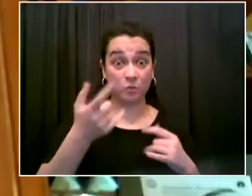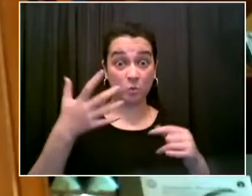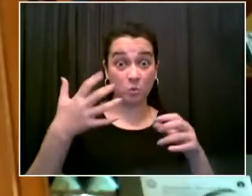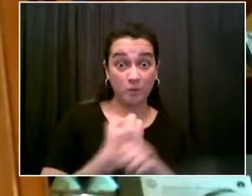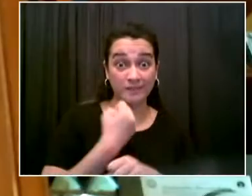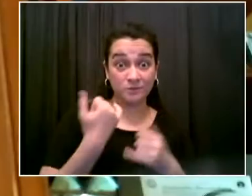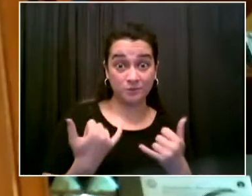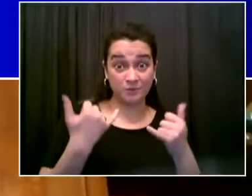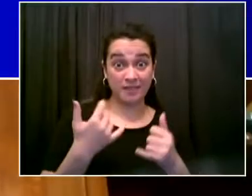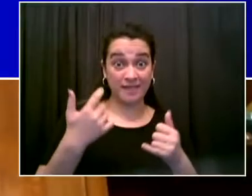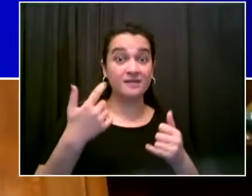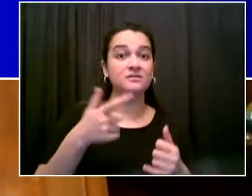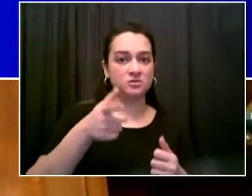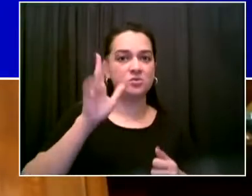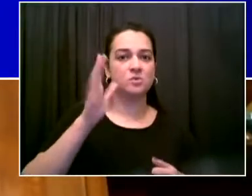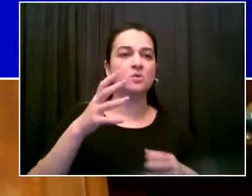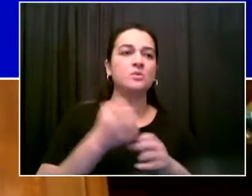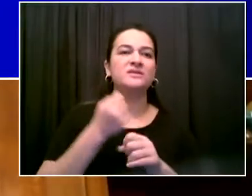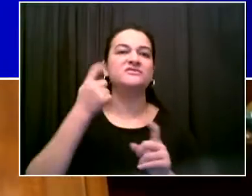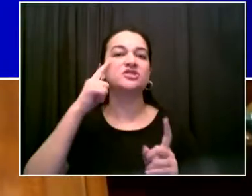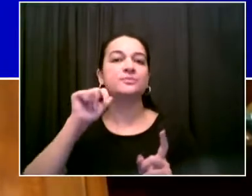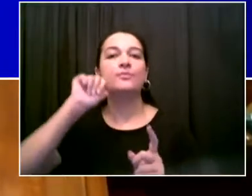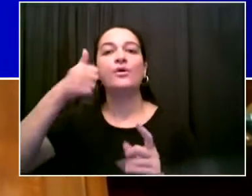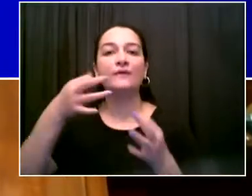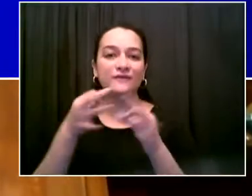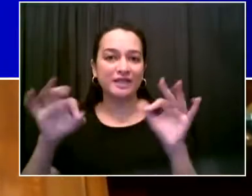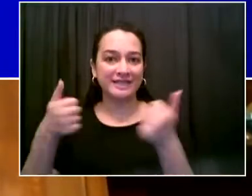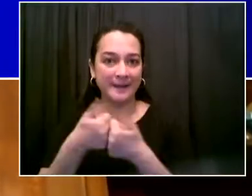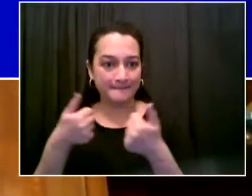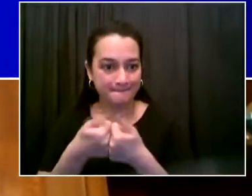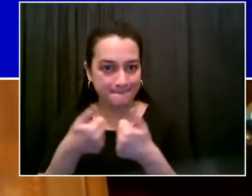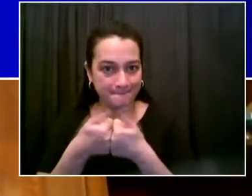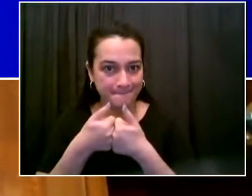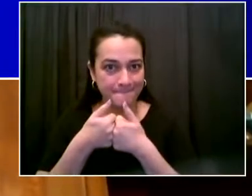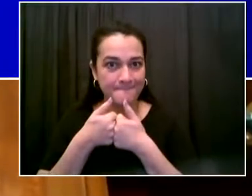CLYDE WILL BE THERE NEW YORK CITY DANCERS WILL BE THERE ALUMNI WILL BE THERE. LET'S GO GET